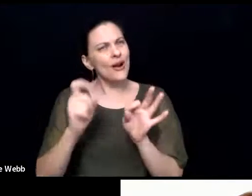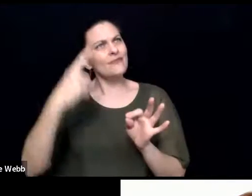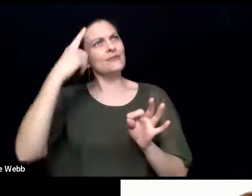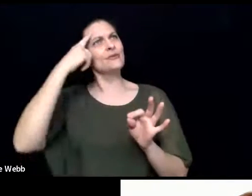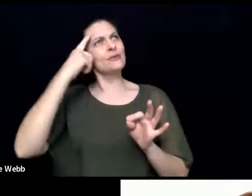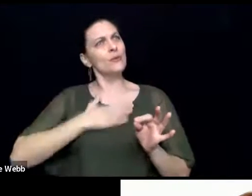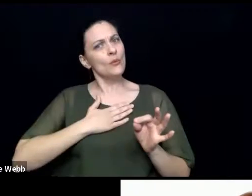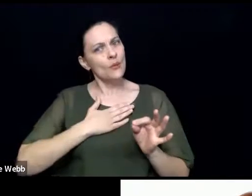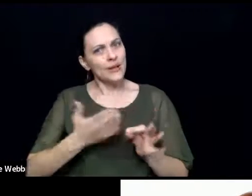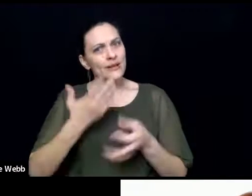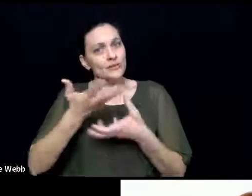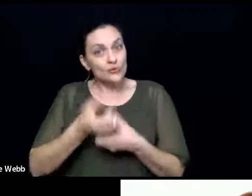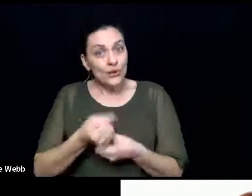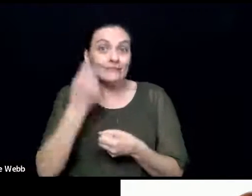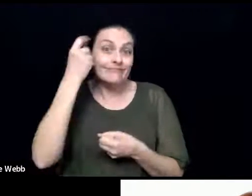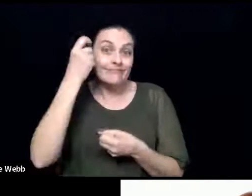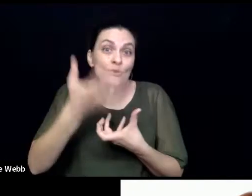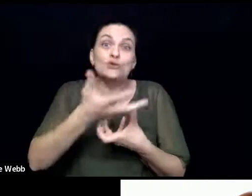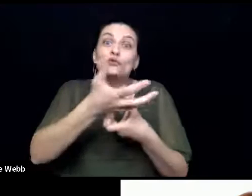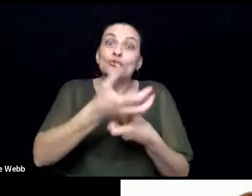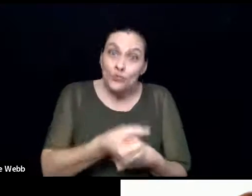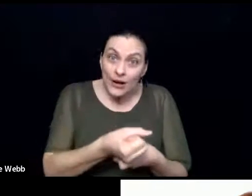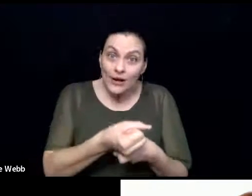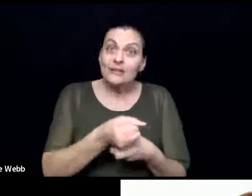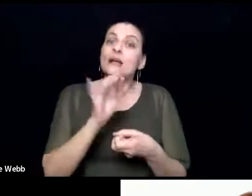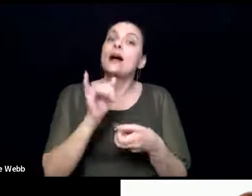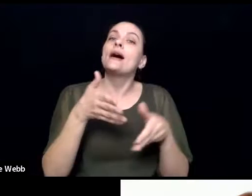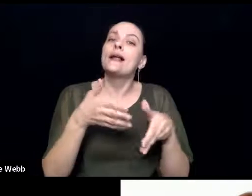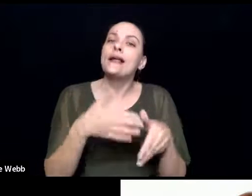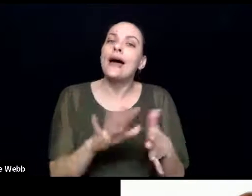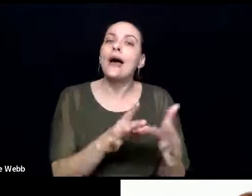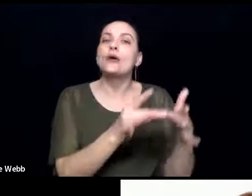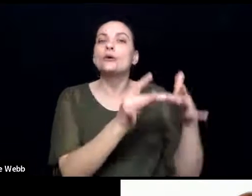not just because we want to create change. Is because we want to allow people to be able to